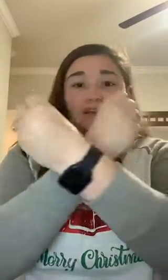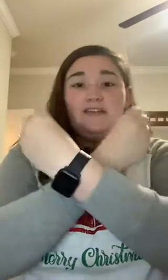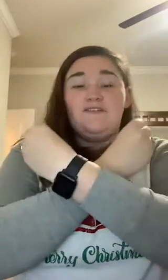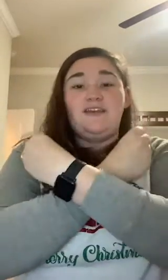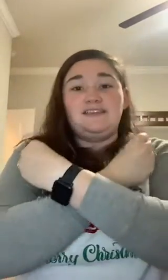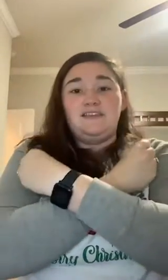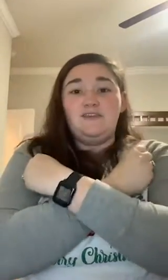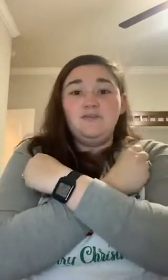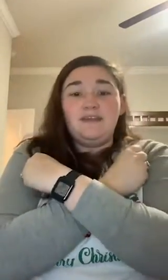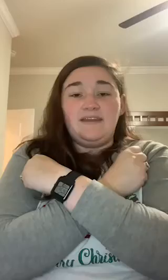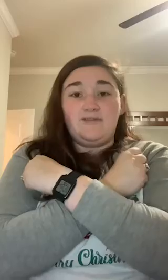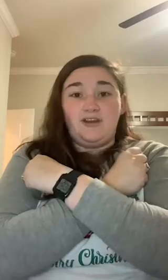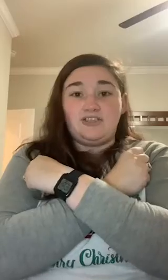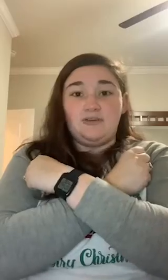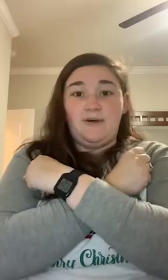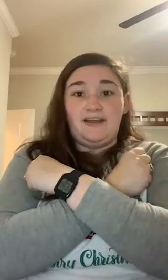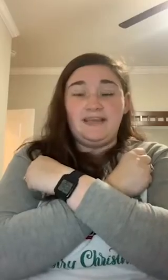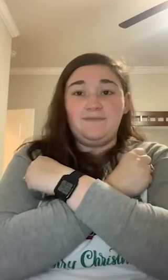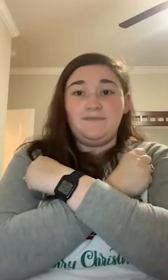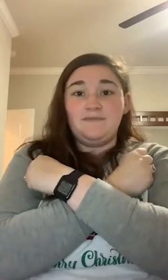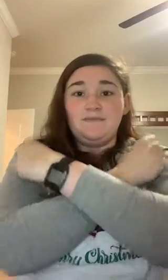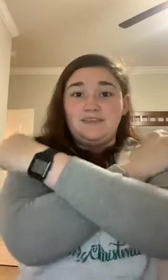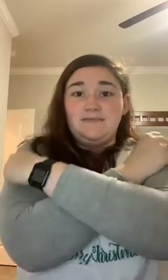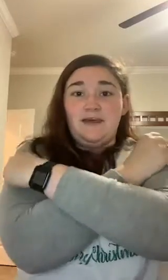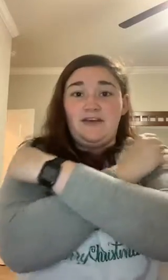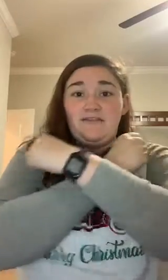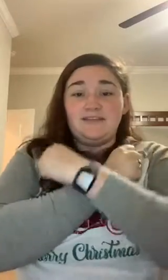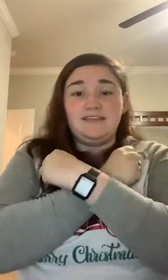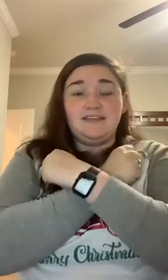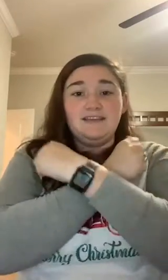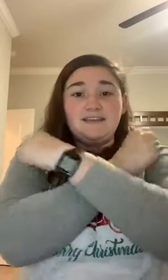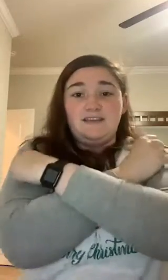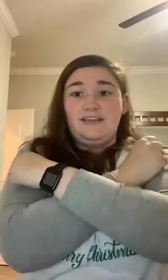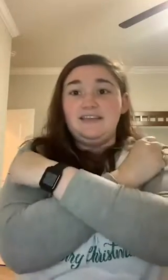they're facing you and they've crossed your body it doesn't matter if it's like this or like this